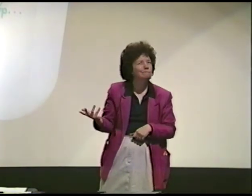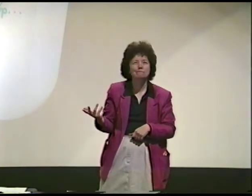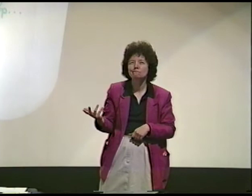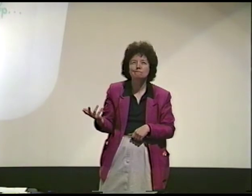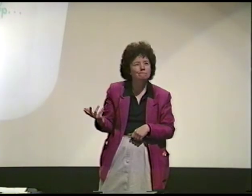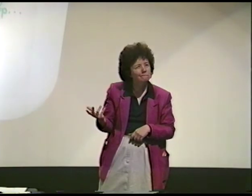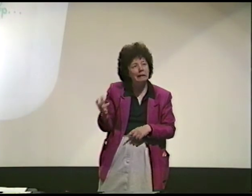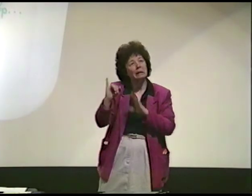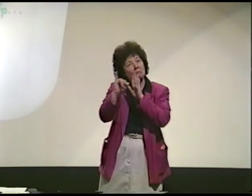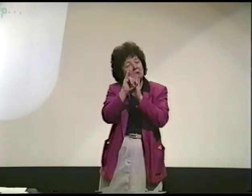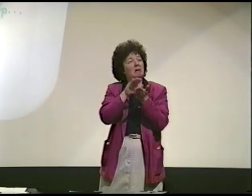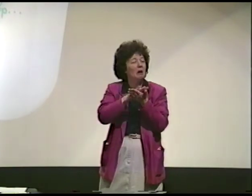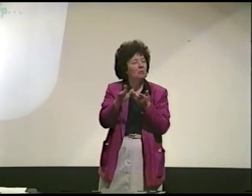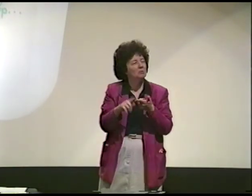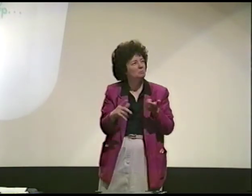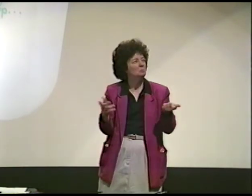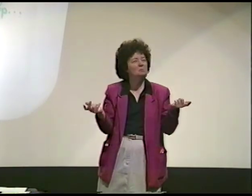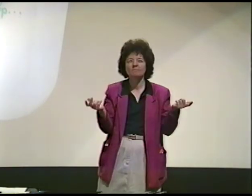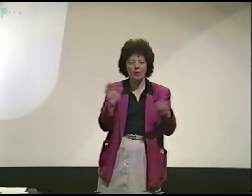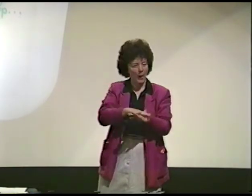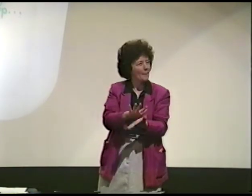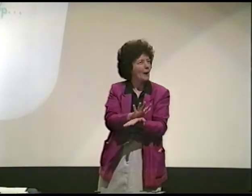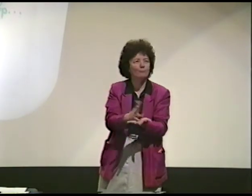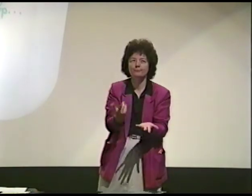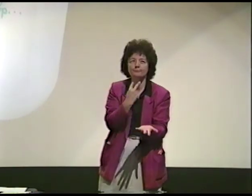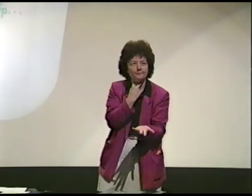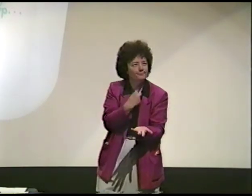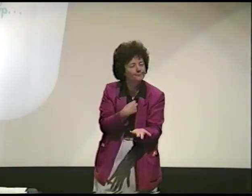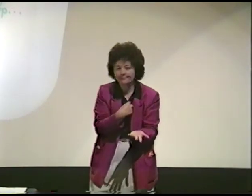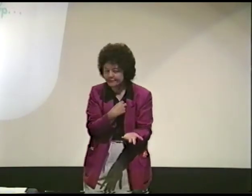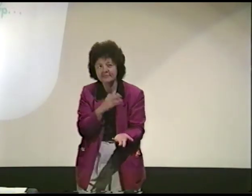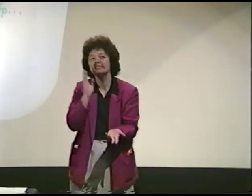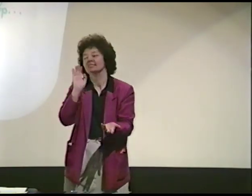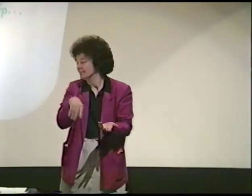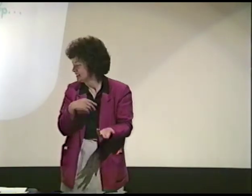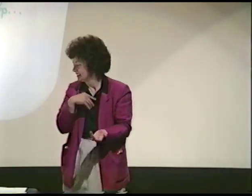First, I had I played with different ways to write it, but I thought it didn't work on paper.